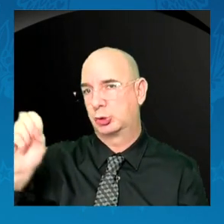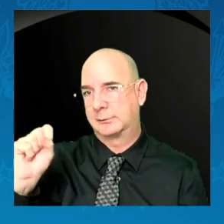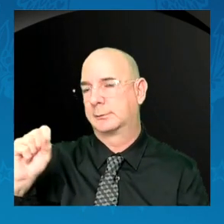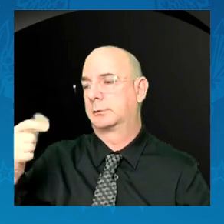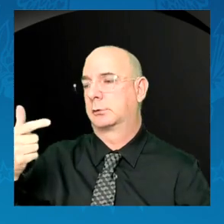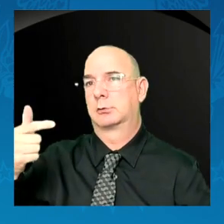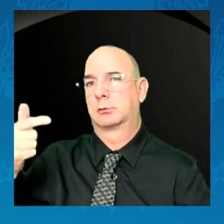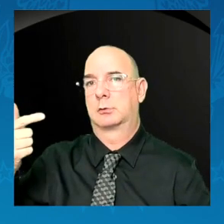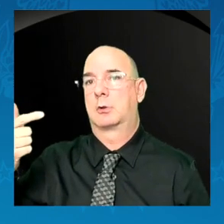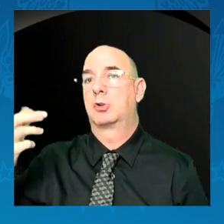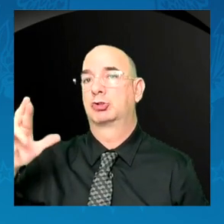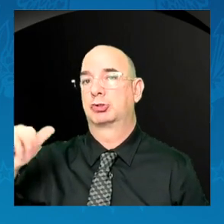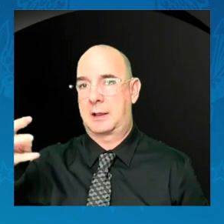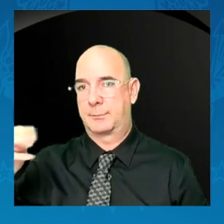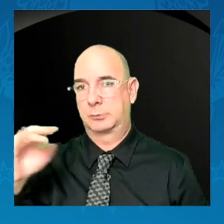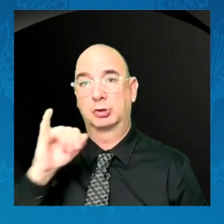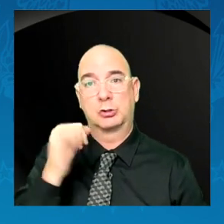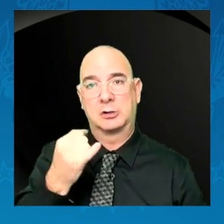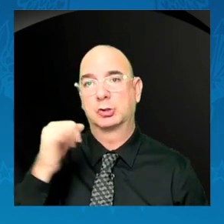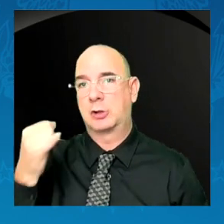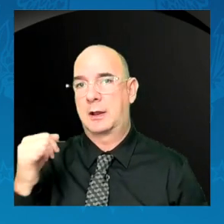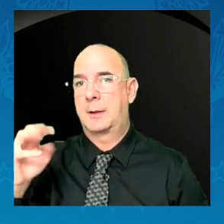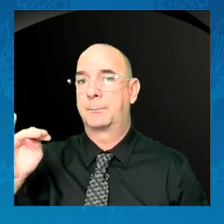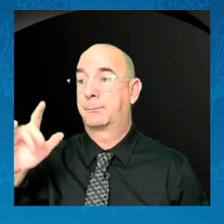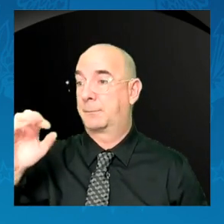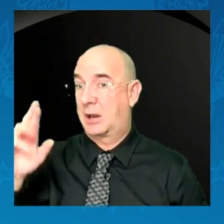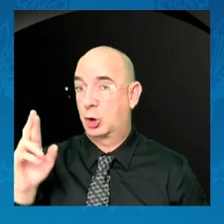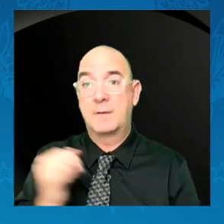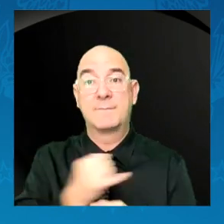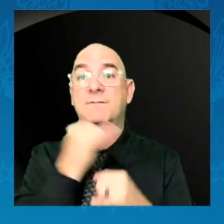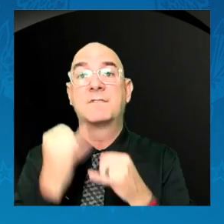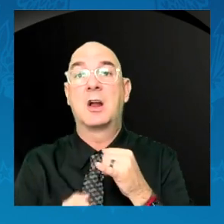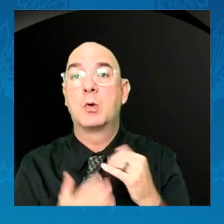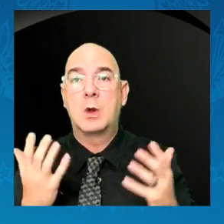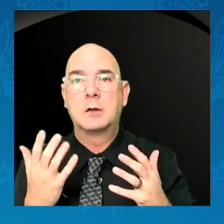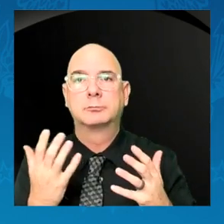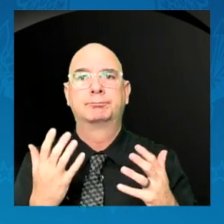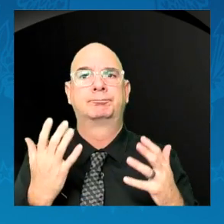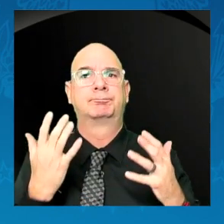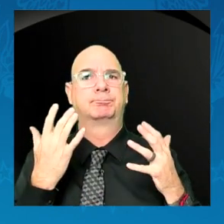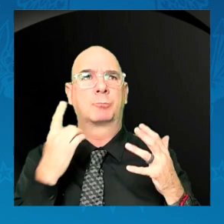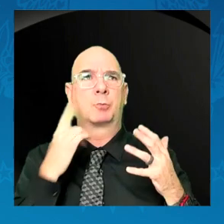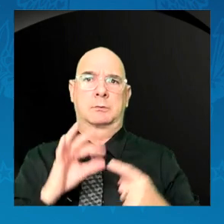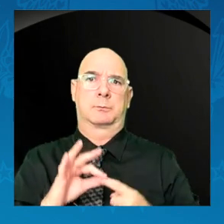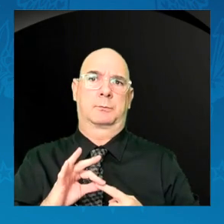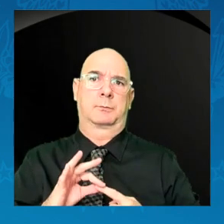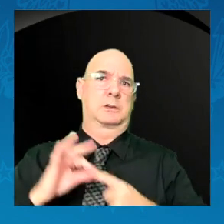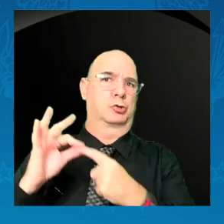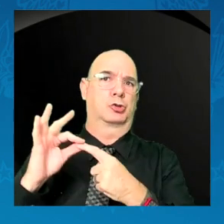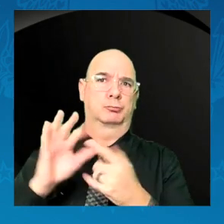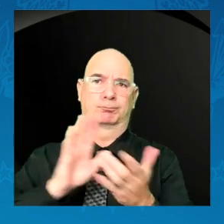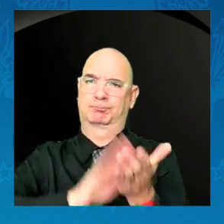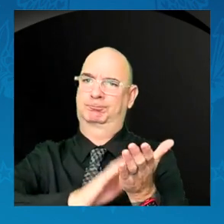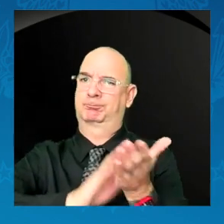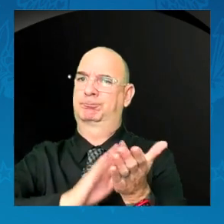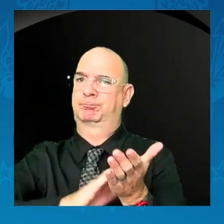Finally, I especially commend to you the service of the six UHI subcommittee chairs, my full partners in this journey.